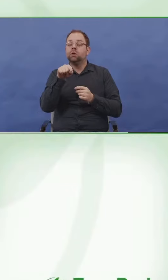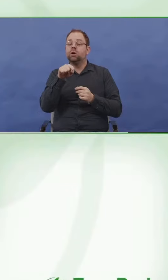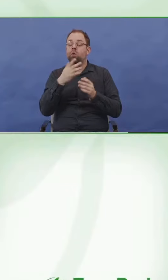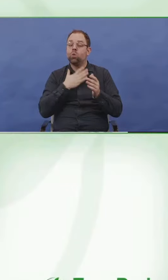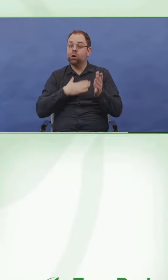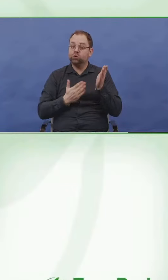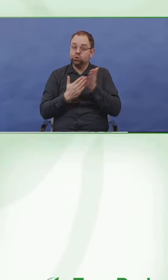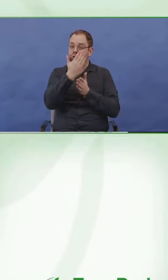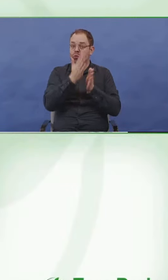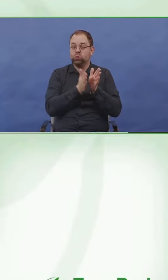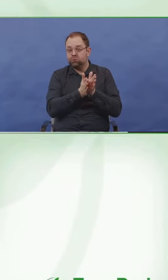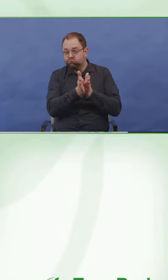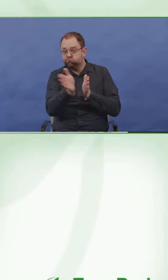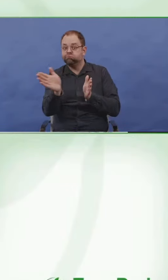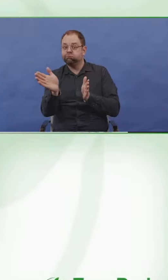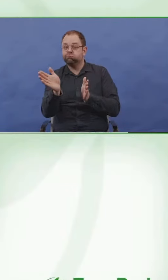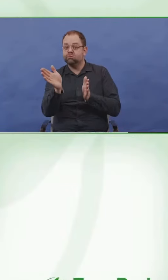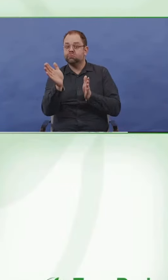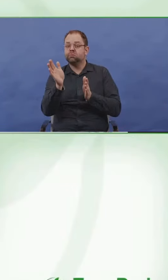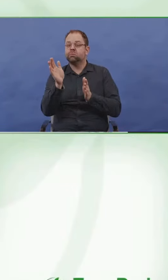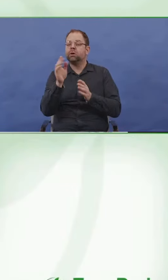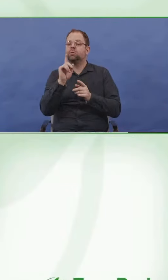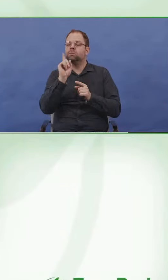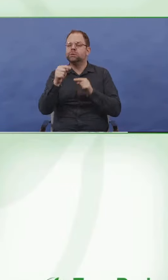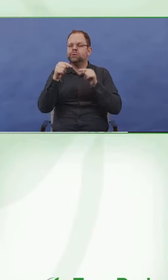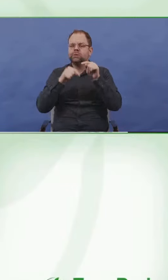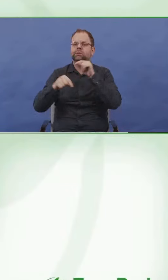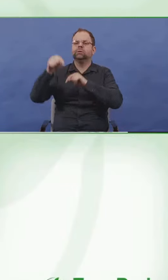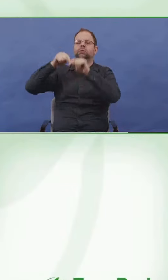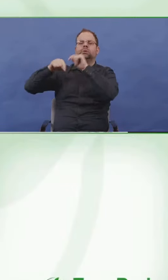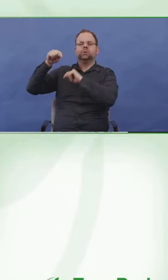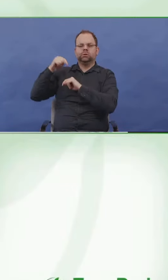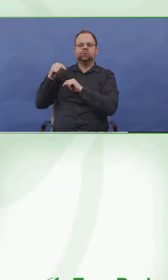talk about care and vulnerable people, then you probably said